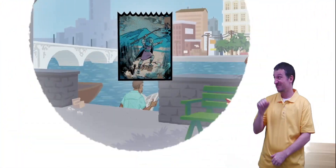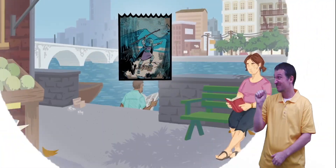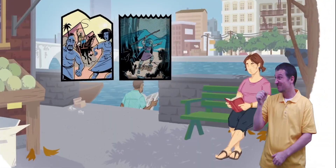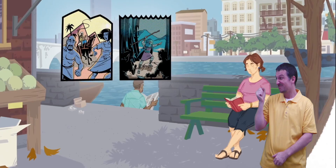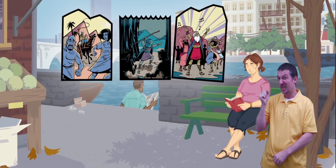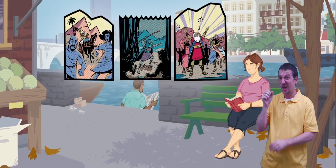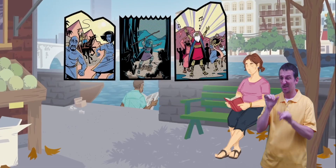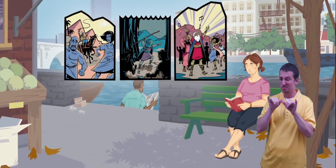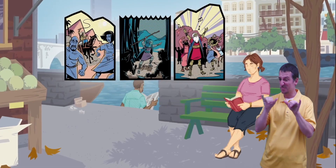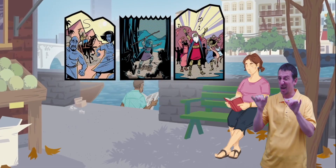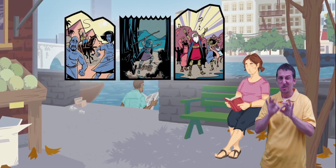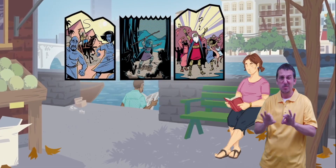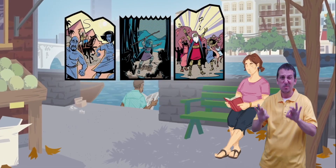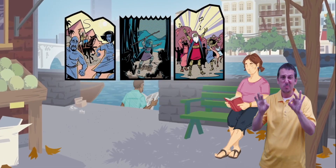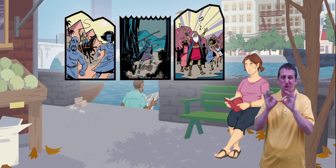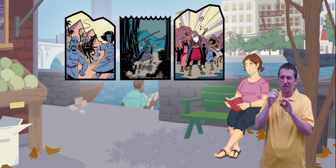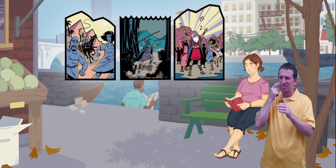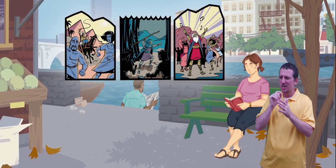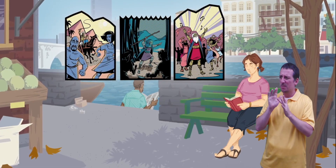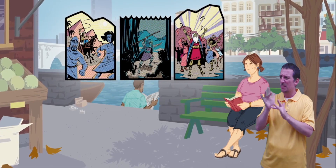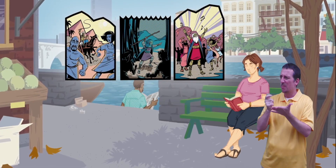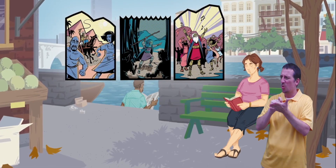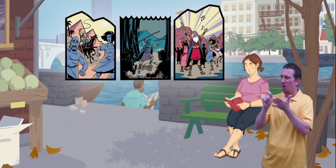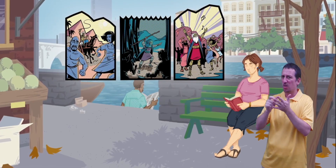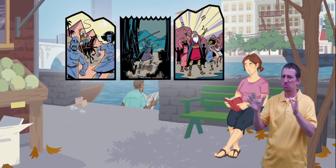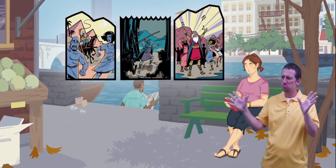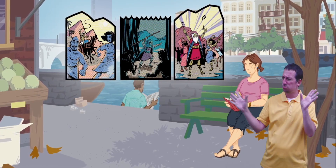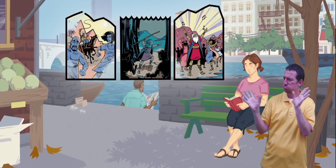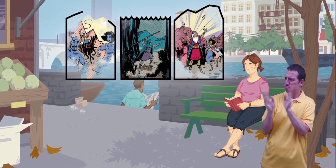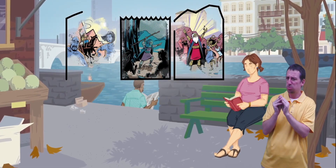Yeah. They’re actually the main way biblical authors have unified these hundreds of stories together.